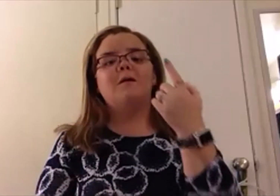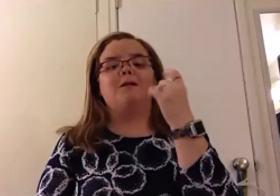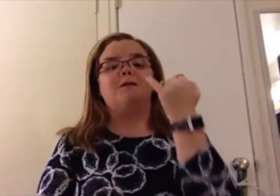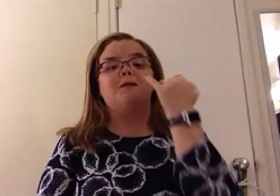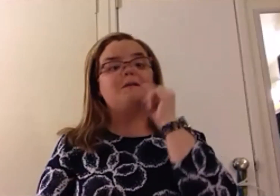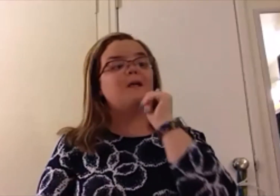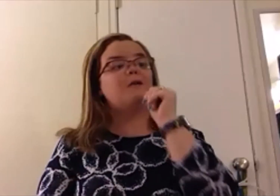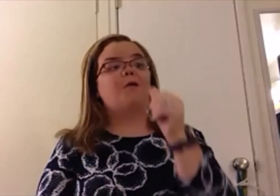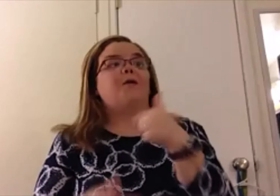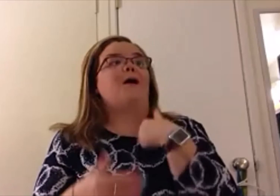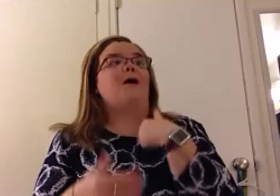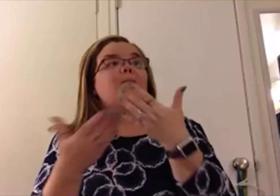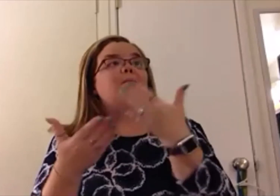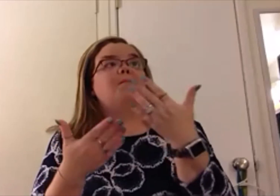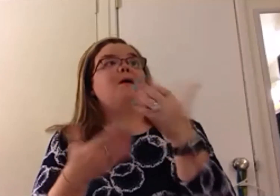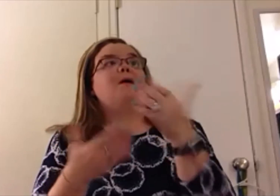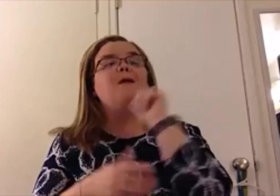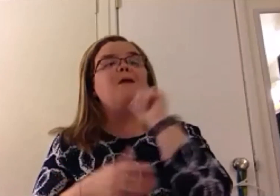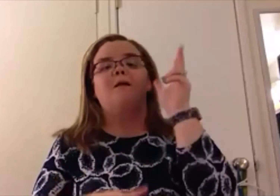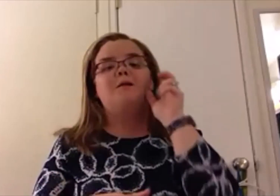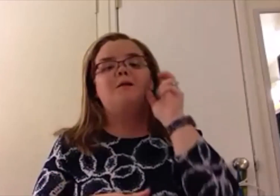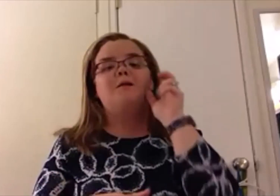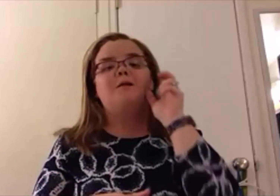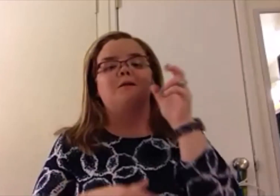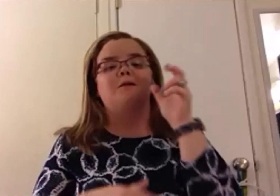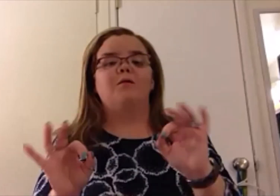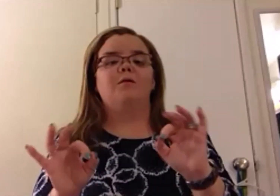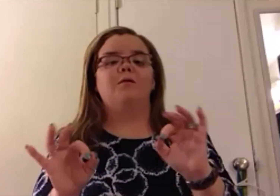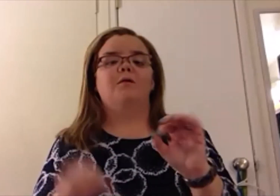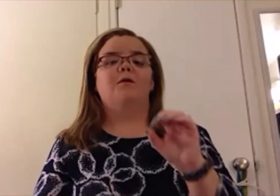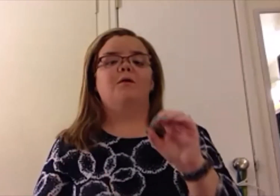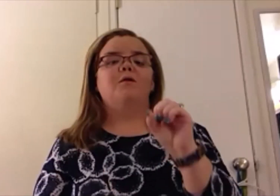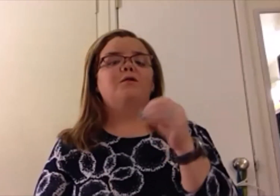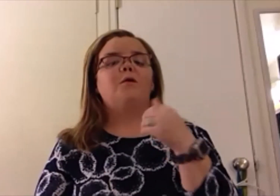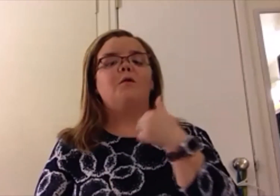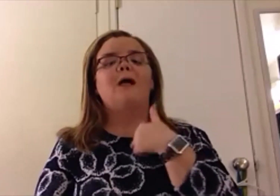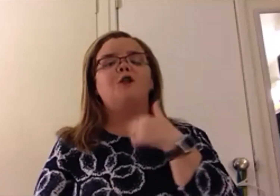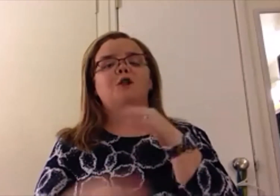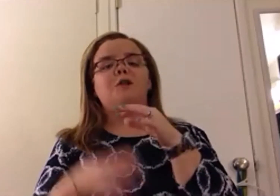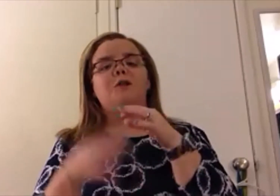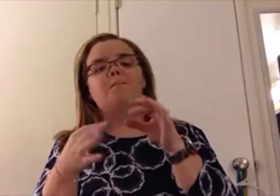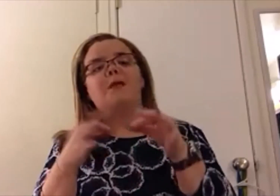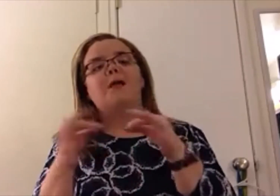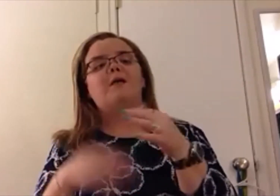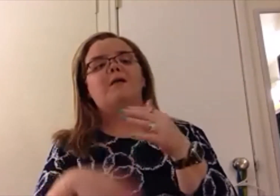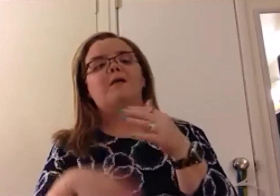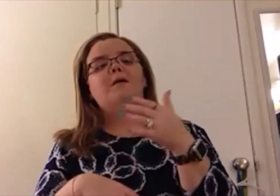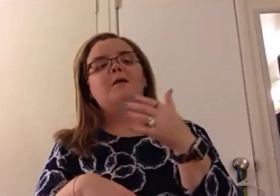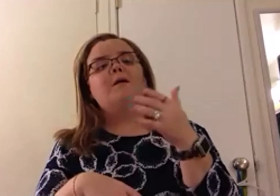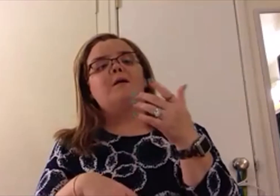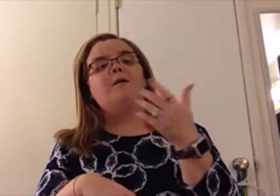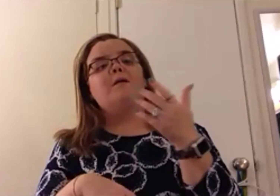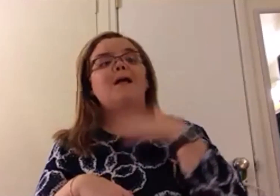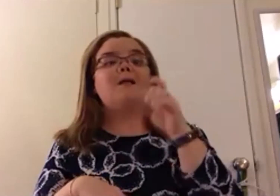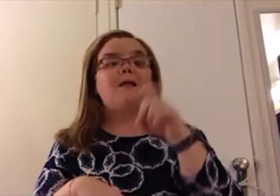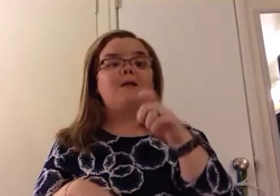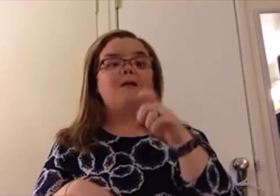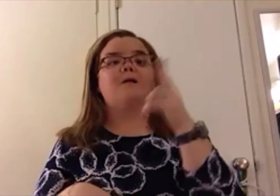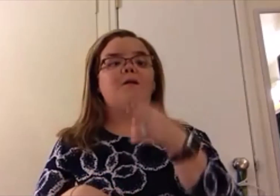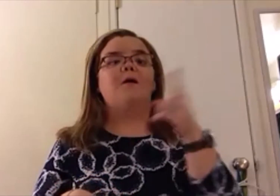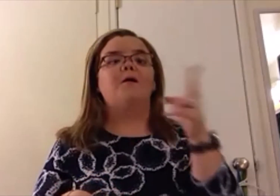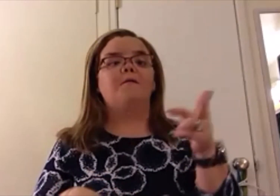if they don't i'm i may not hear them at all so i just explain my needs as a hard of hearing